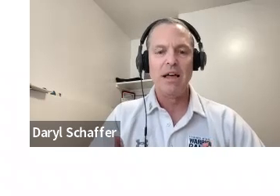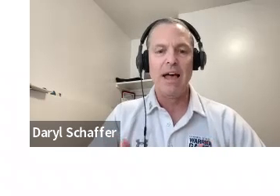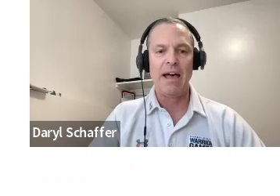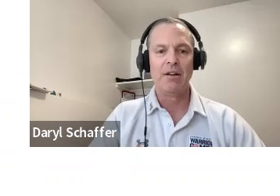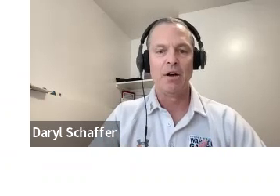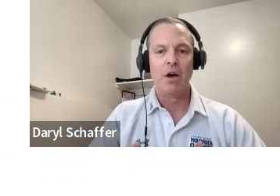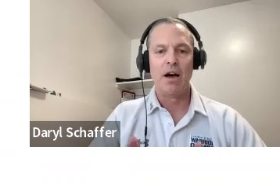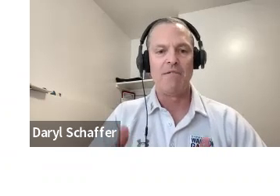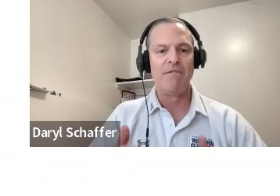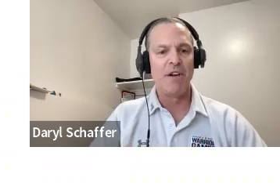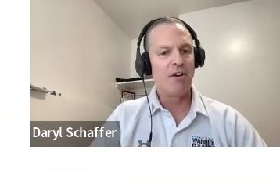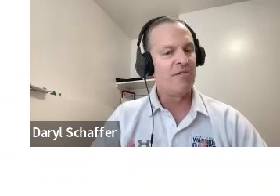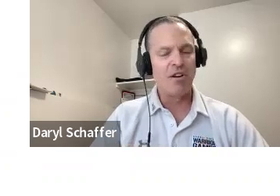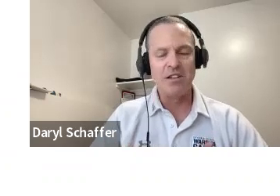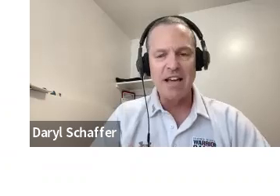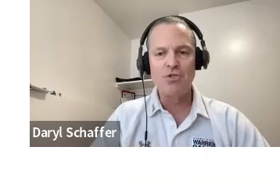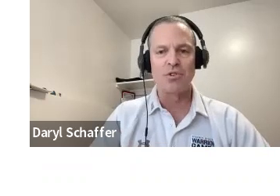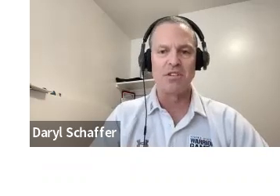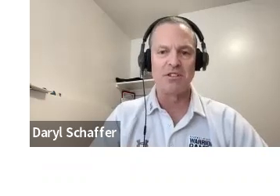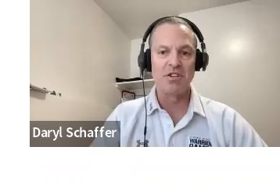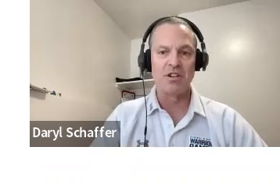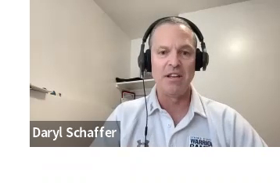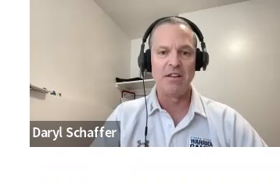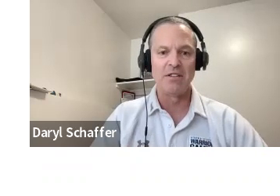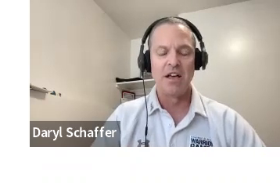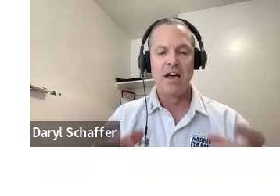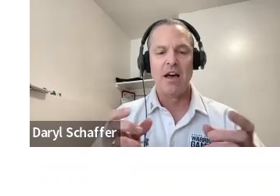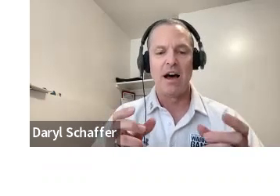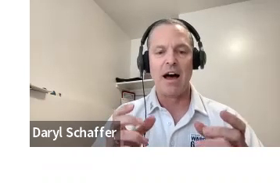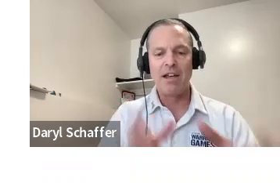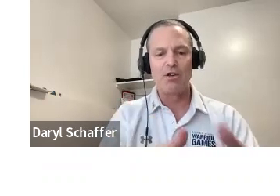perspective, we will try to make every reasonable accommodation but at the